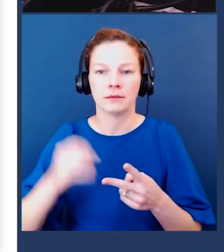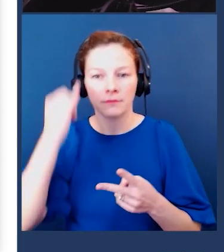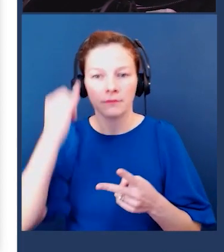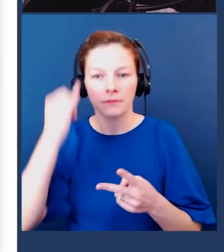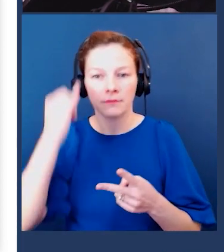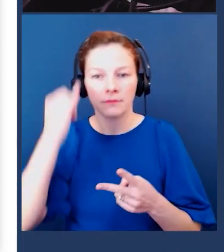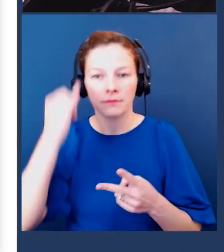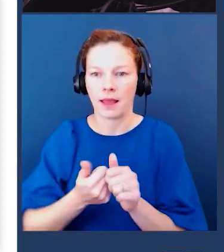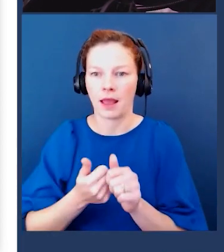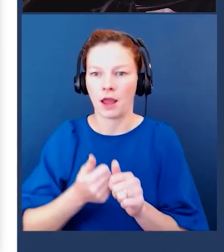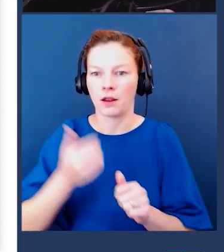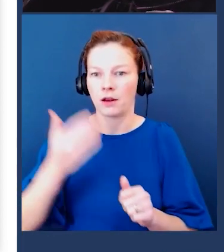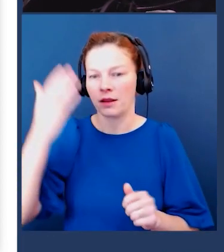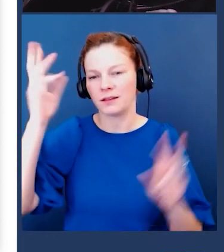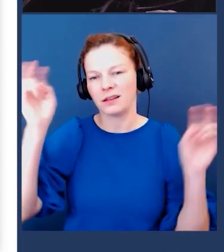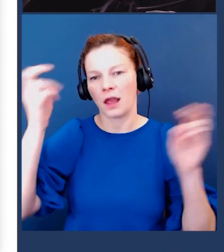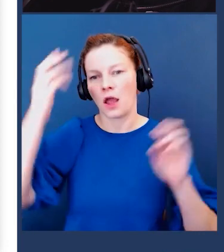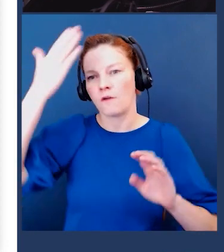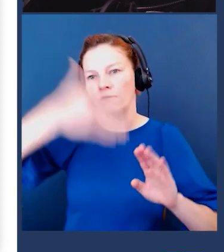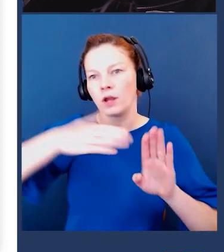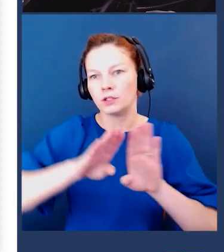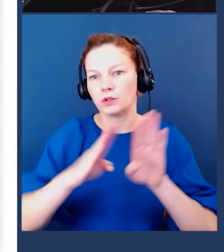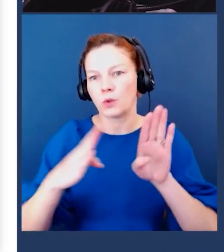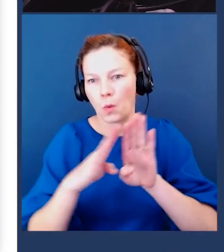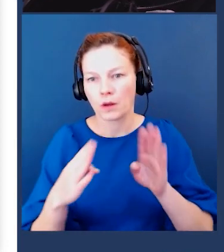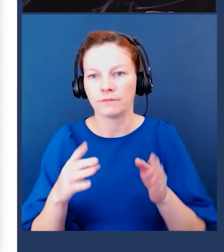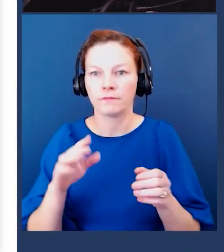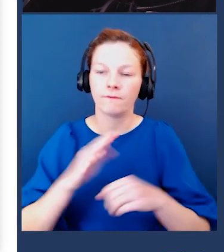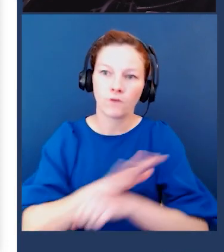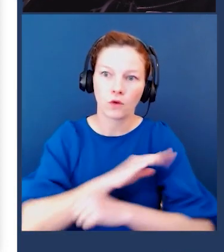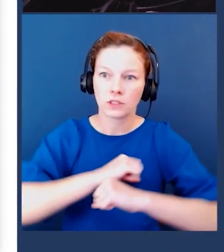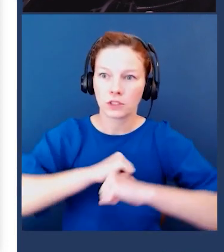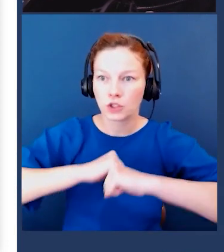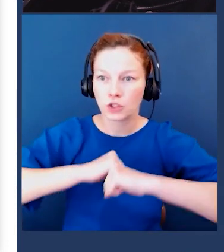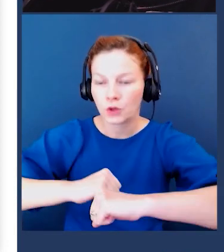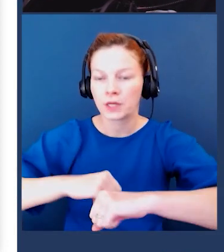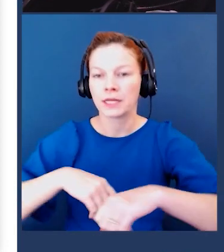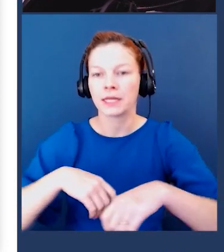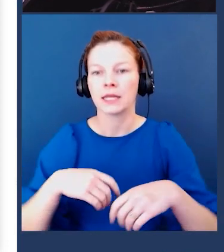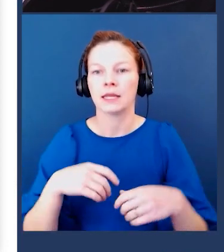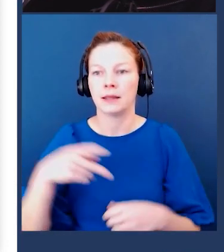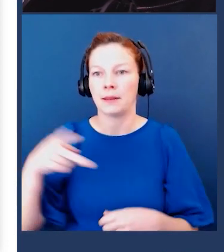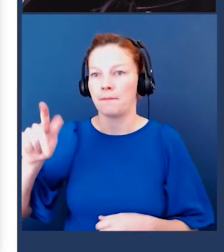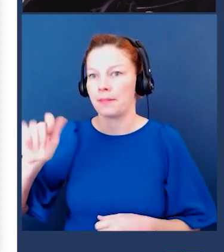So full security, you know, piping protection between PlayFab and your platform